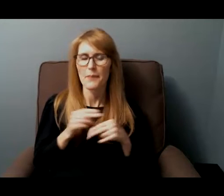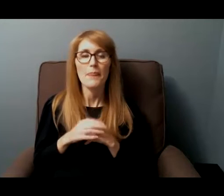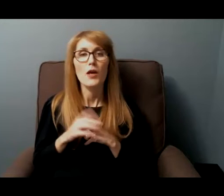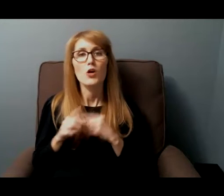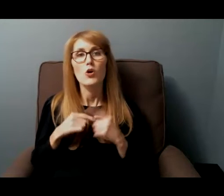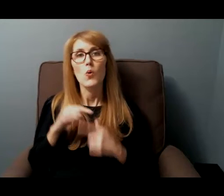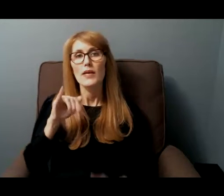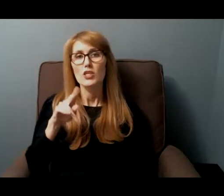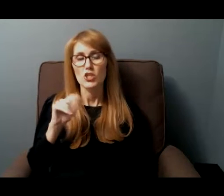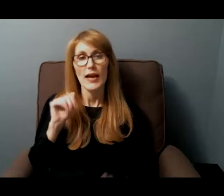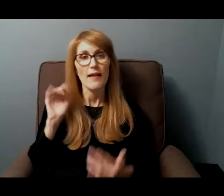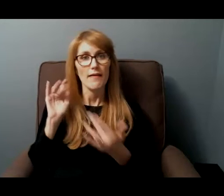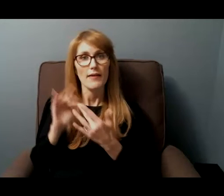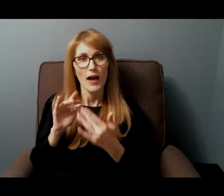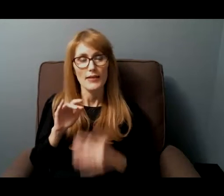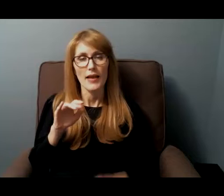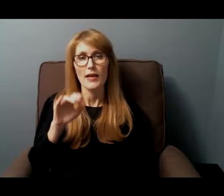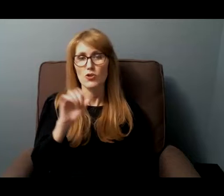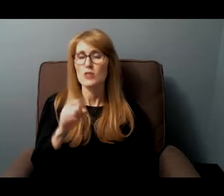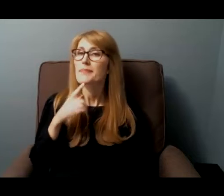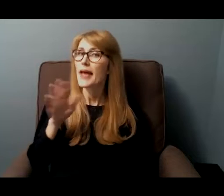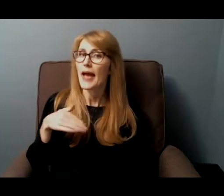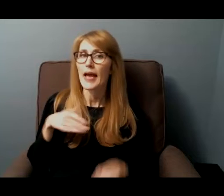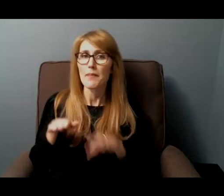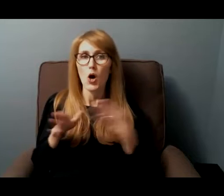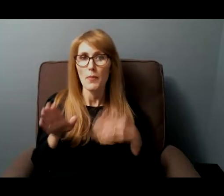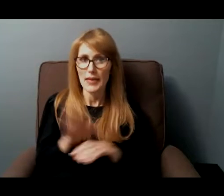she would say hey, I am opening this business, and this is what it is, this is the name of it,